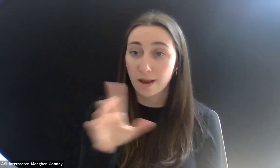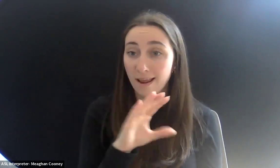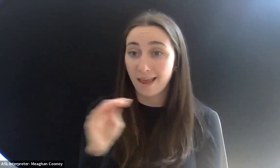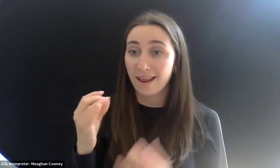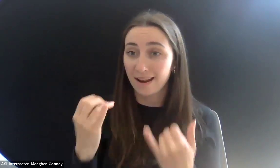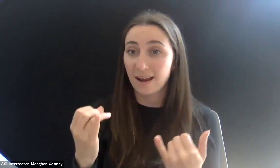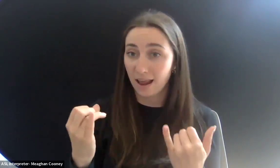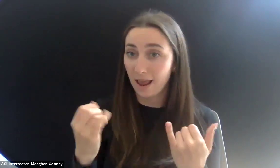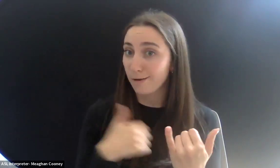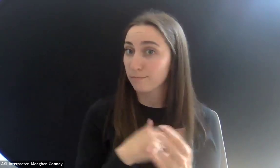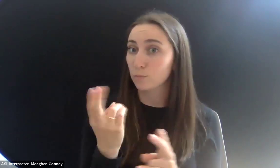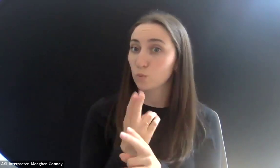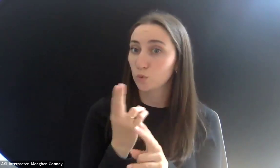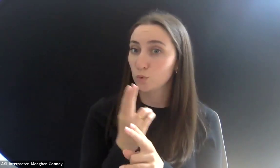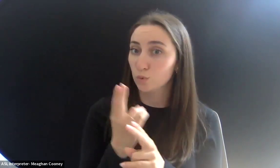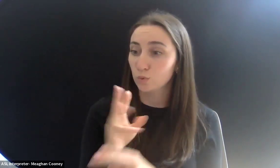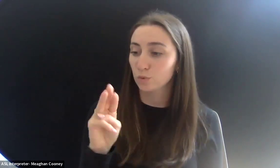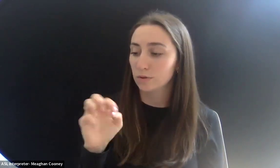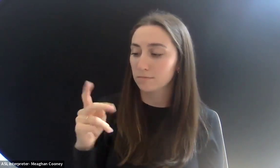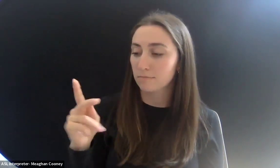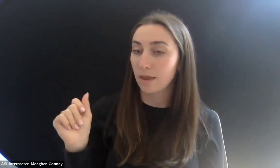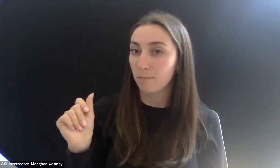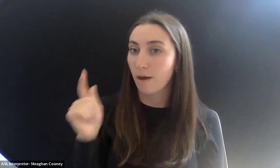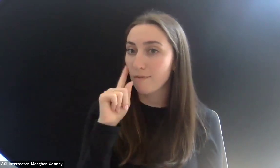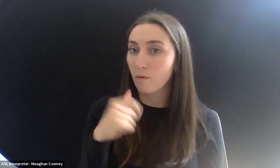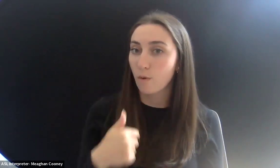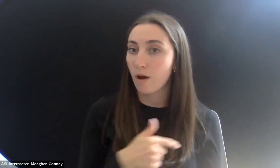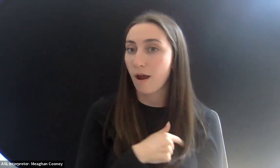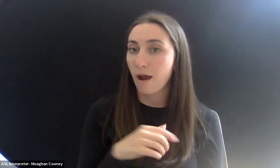in effect at MEPA as part of our climate resiliency policy.